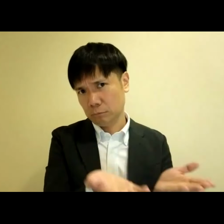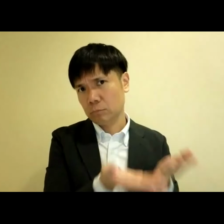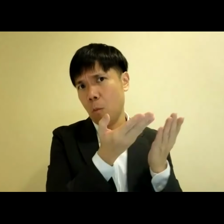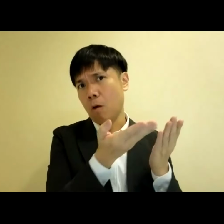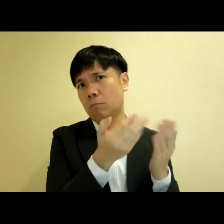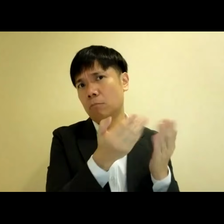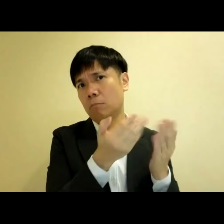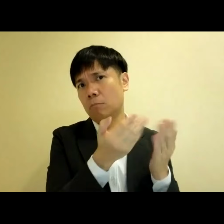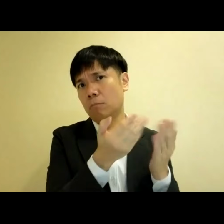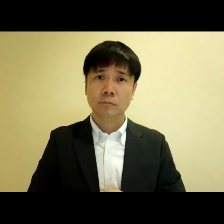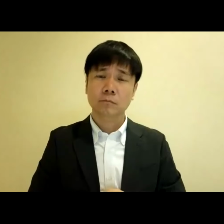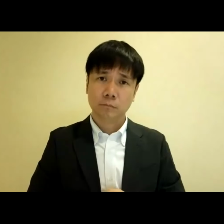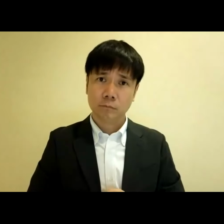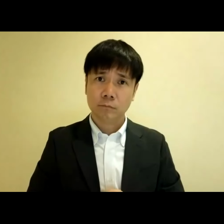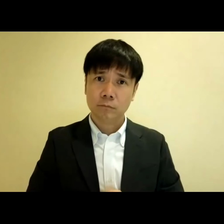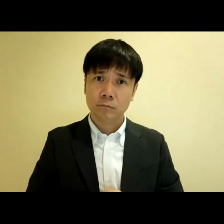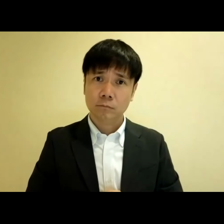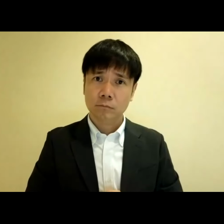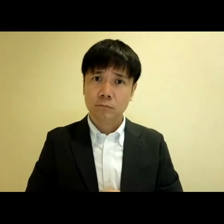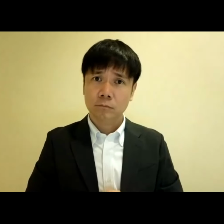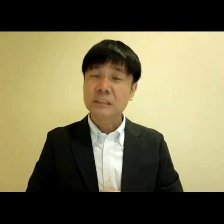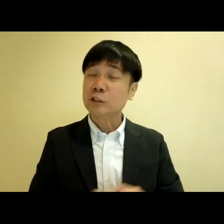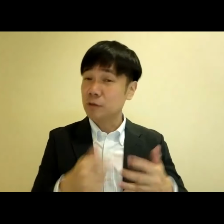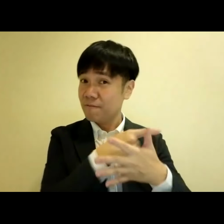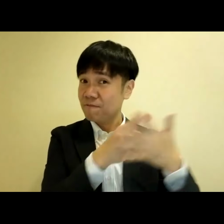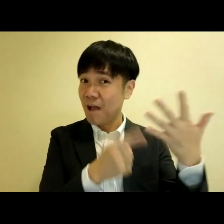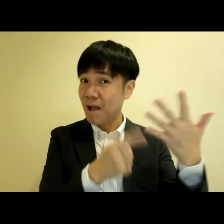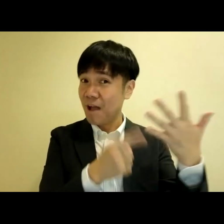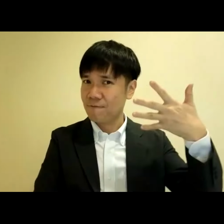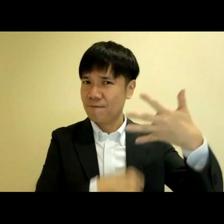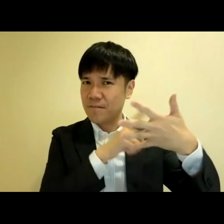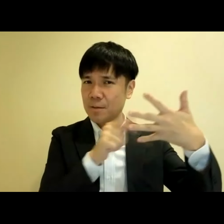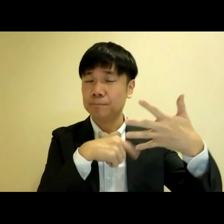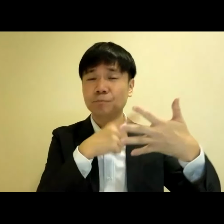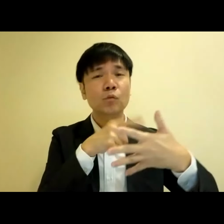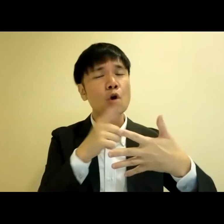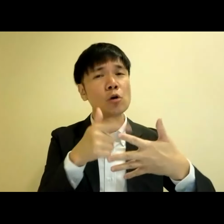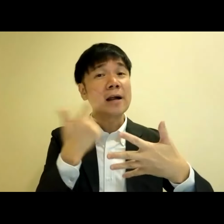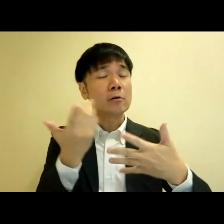of Persons with Disabilities should also exclusively recognize the Rights of children with disabilities, and address the specific obstacles to their inclusion.